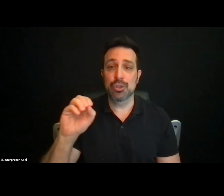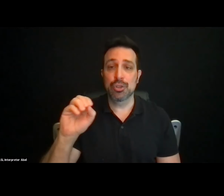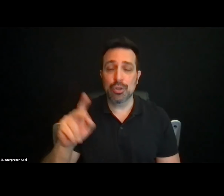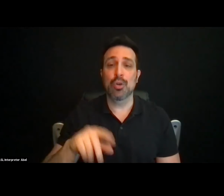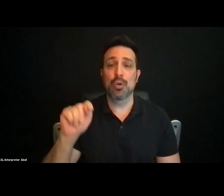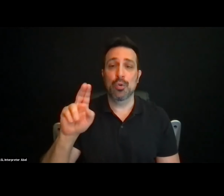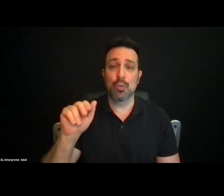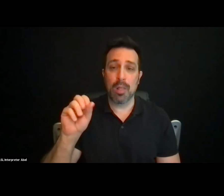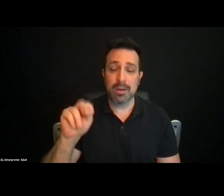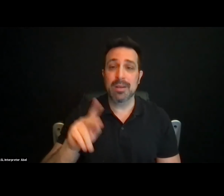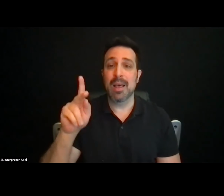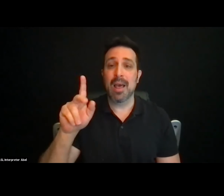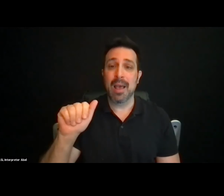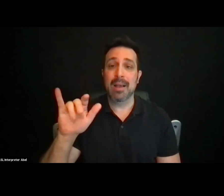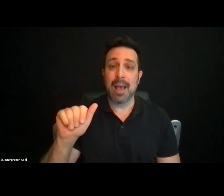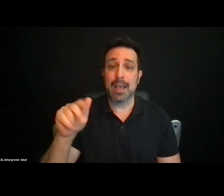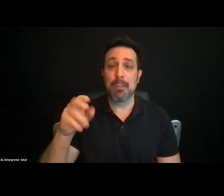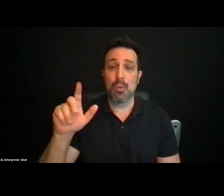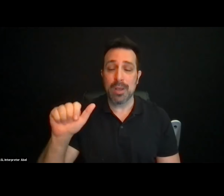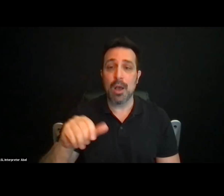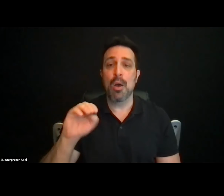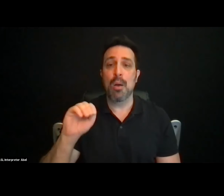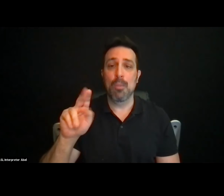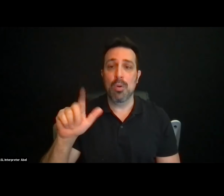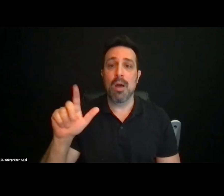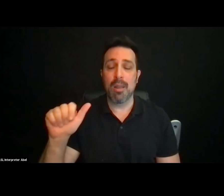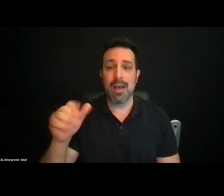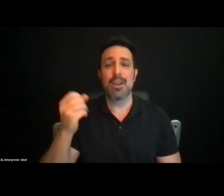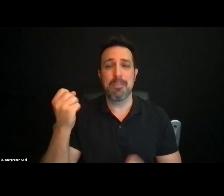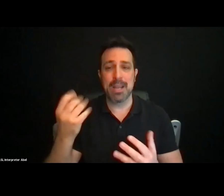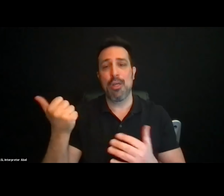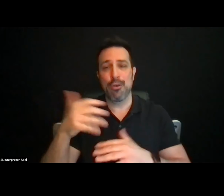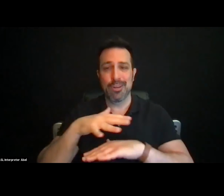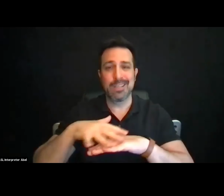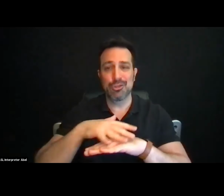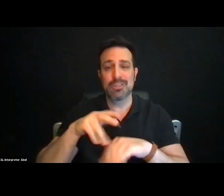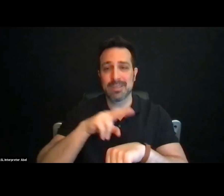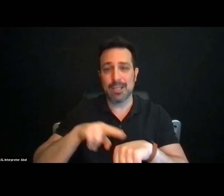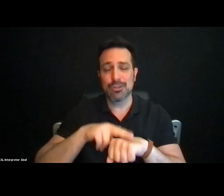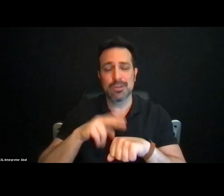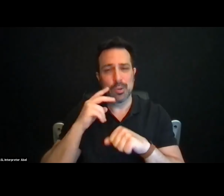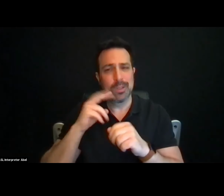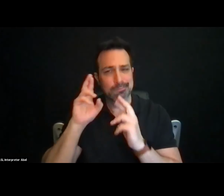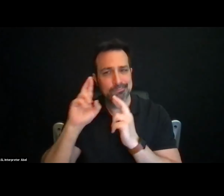year. Many of us are located on the traditional village